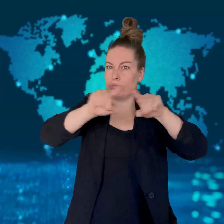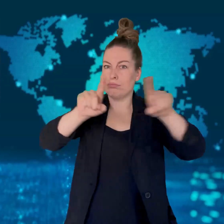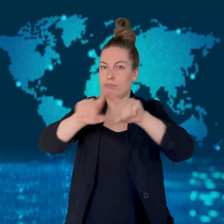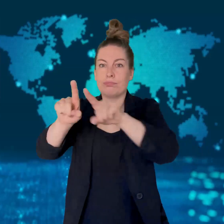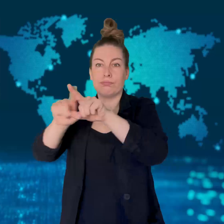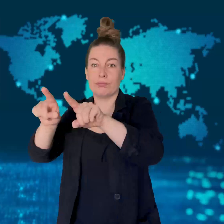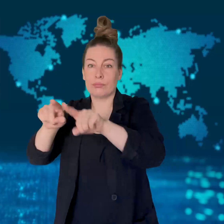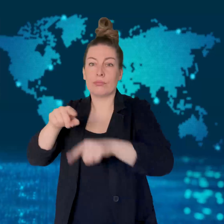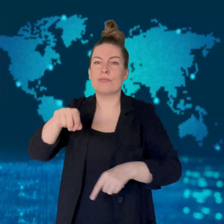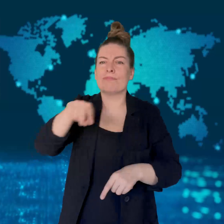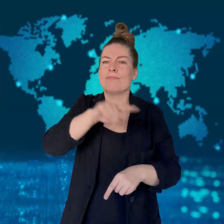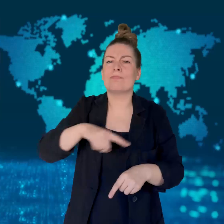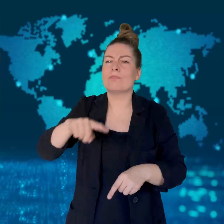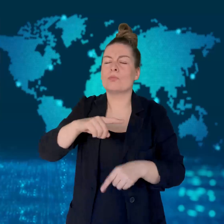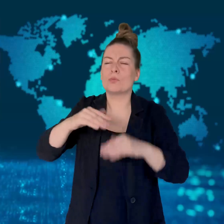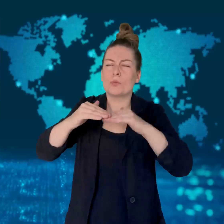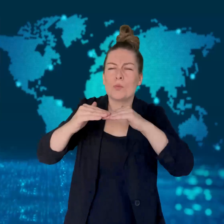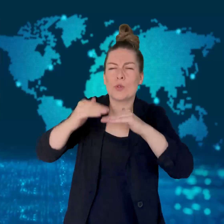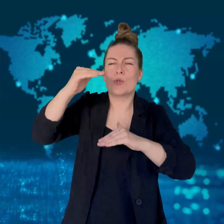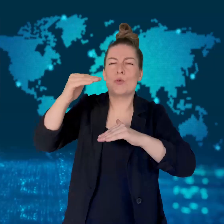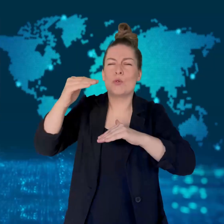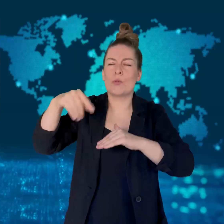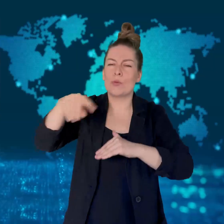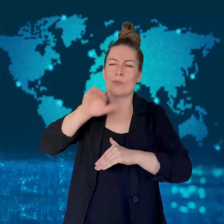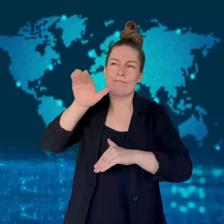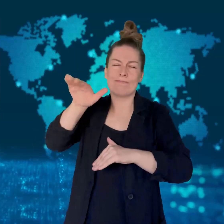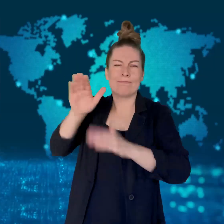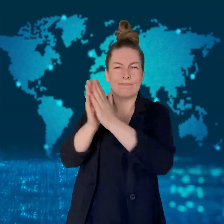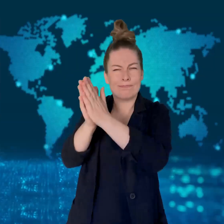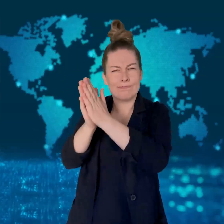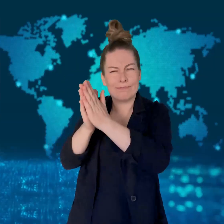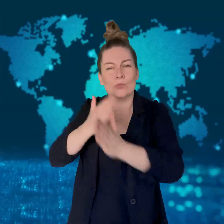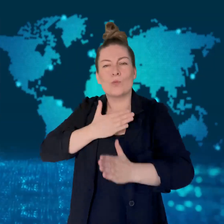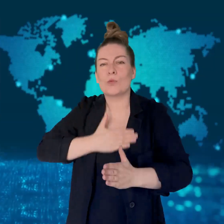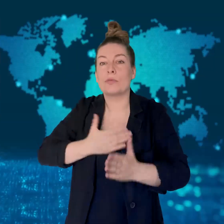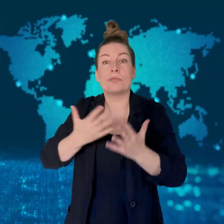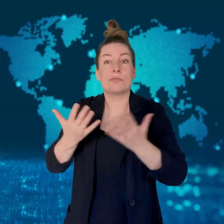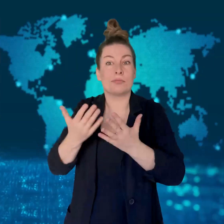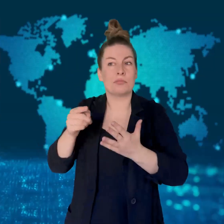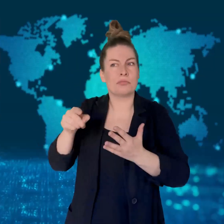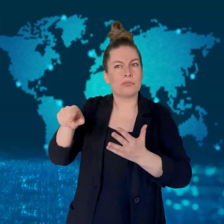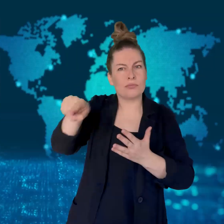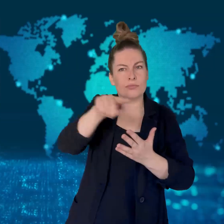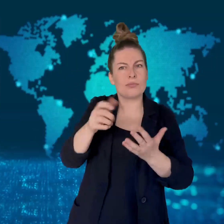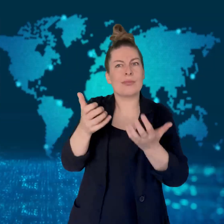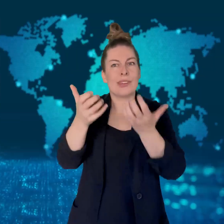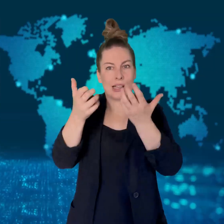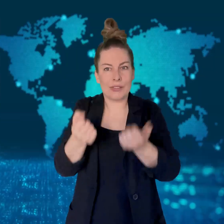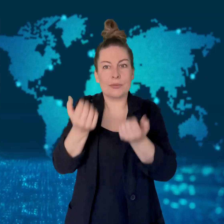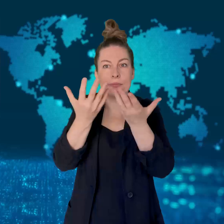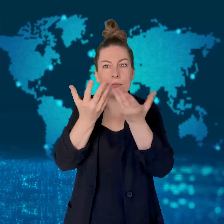The demonstrators are making different demands, but most are